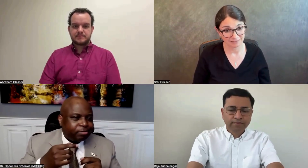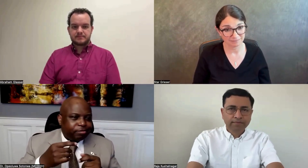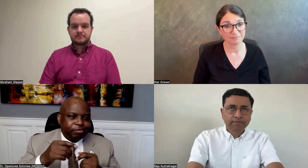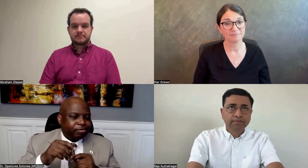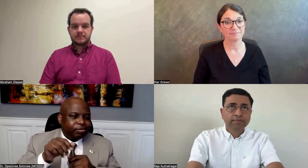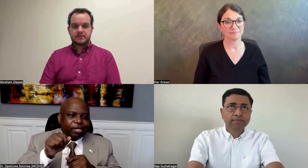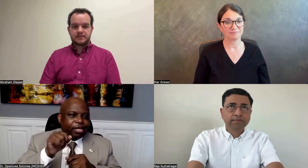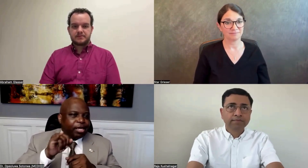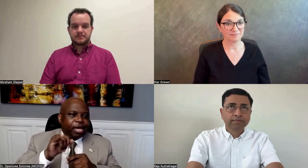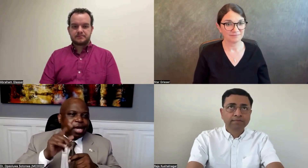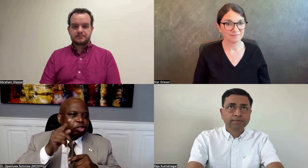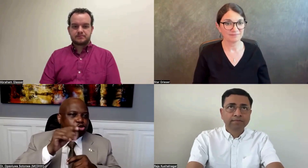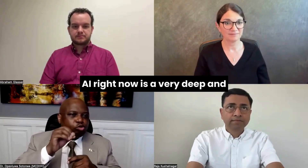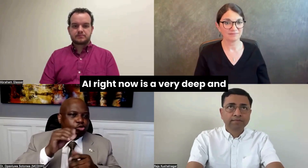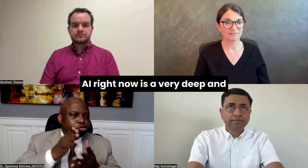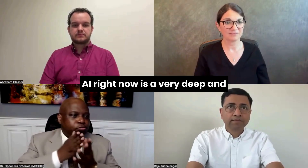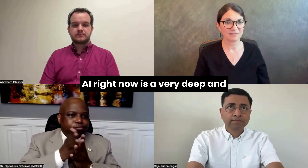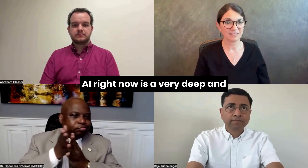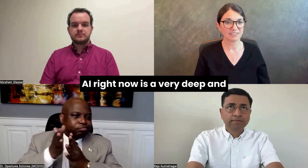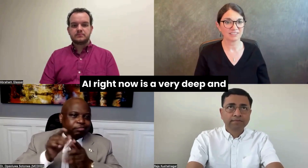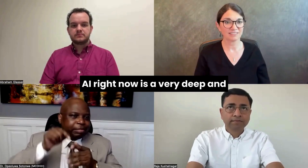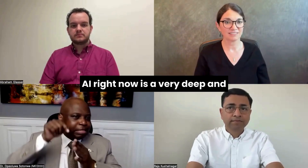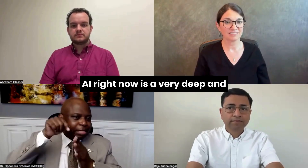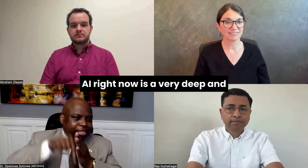AI right now is a very deep and